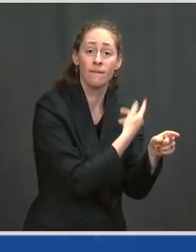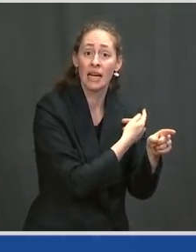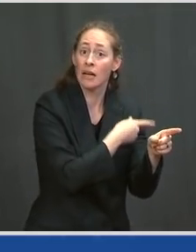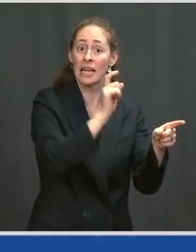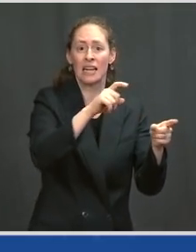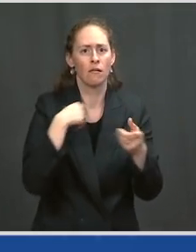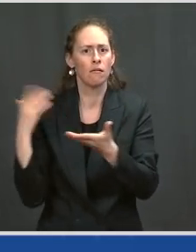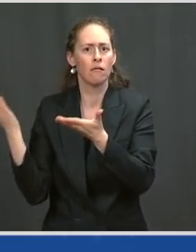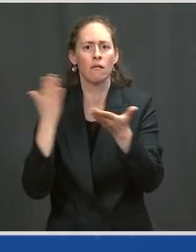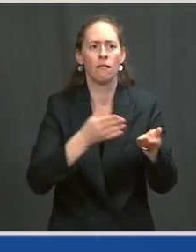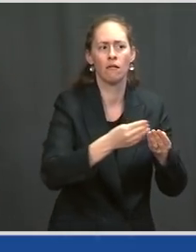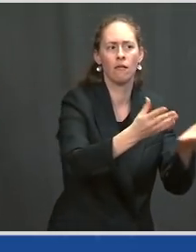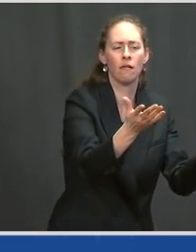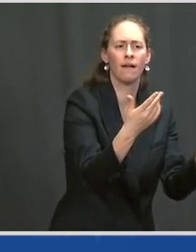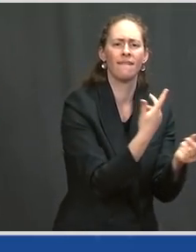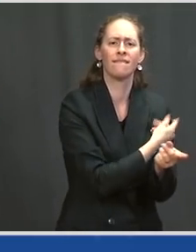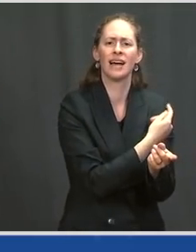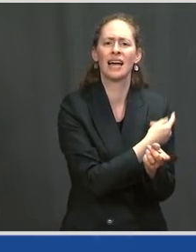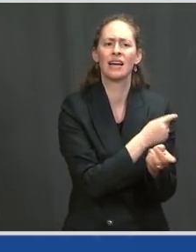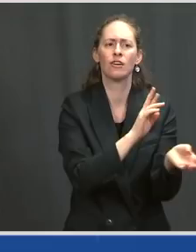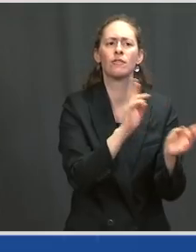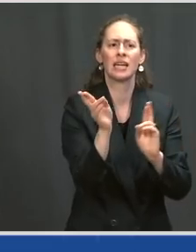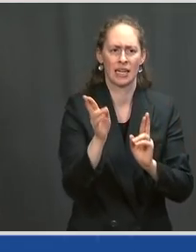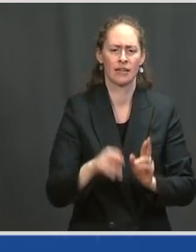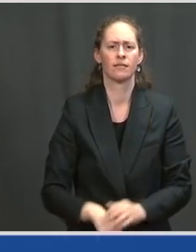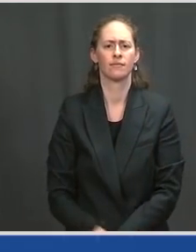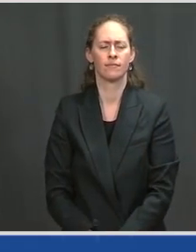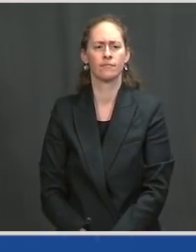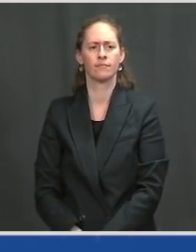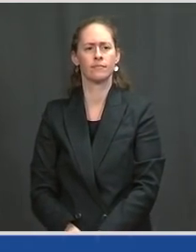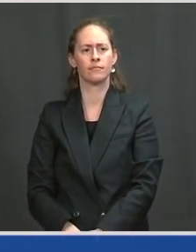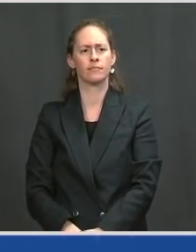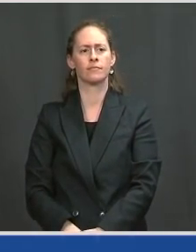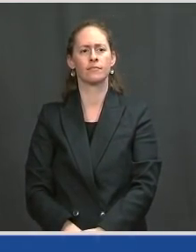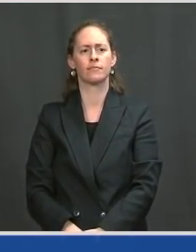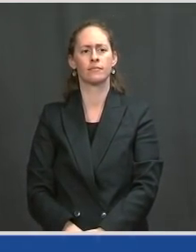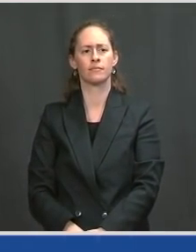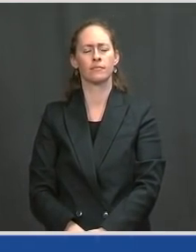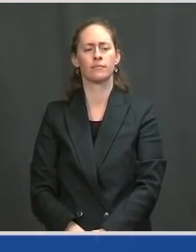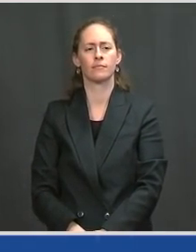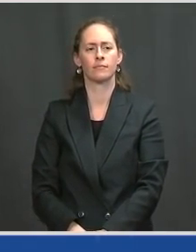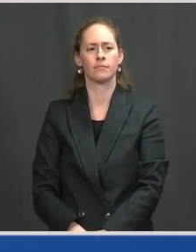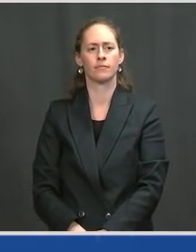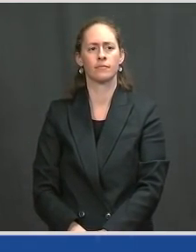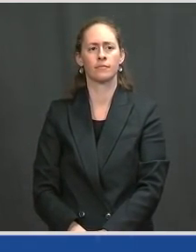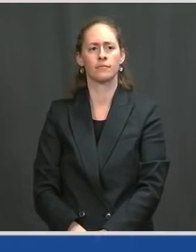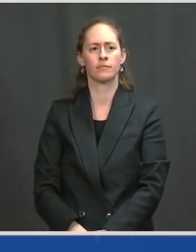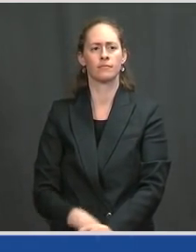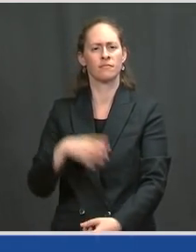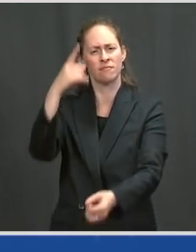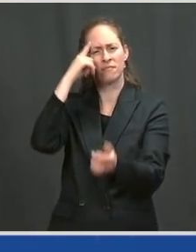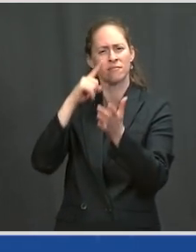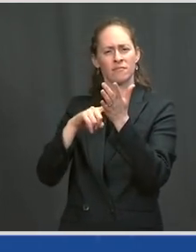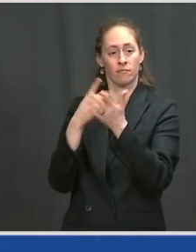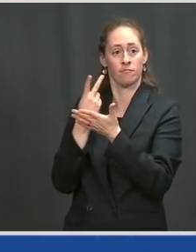to employers if they give workers paid time off to get a shot and recover from the effects of the --